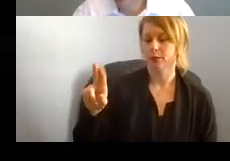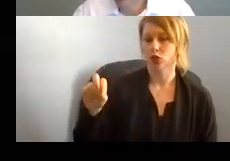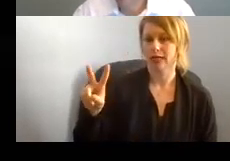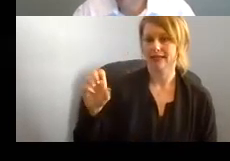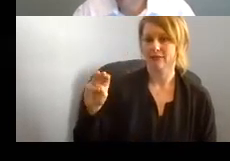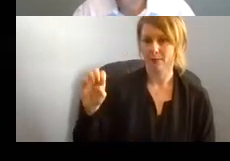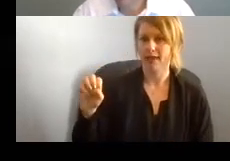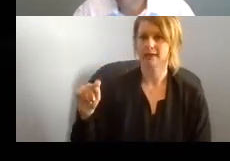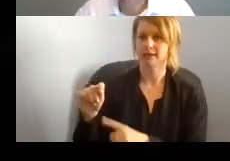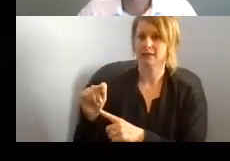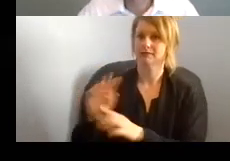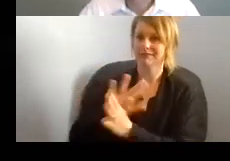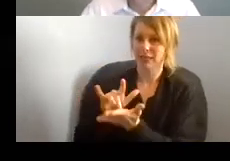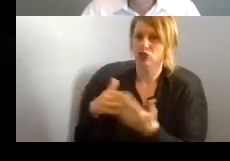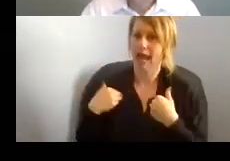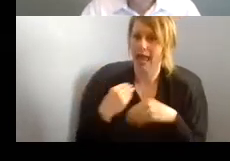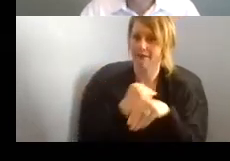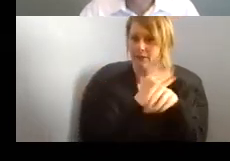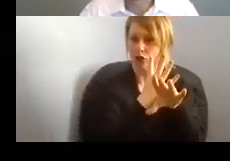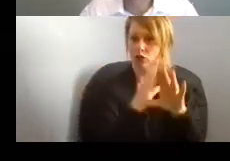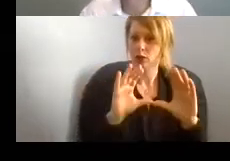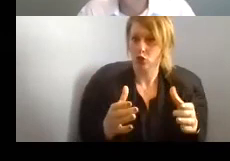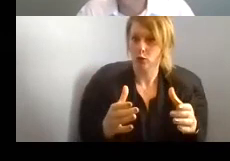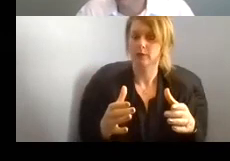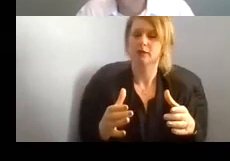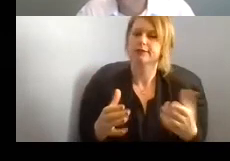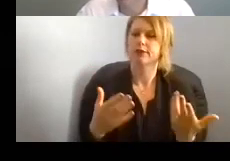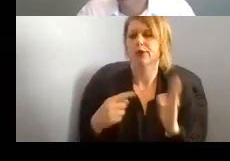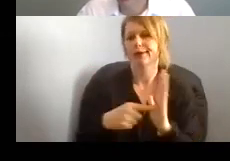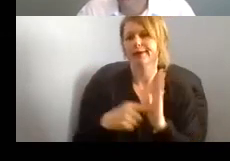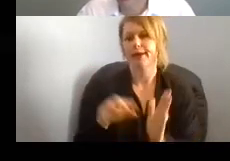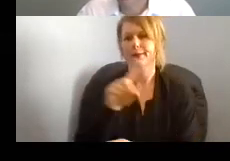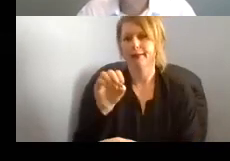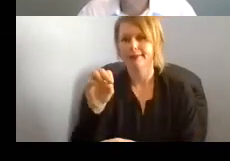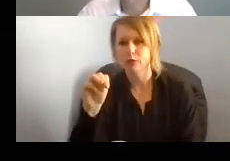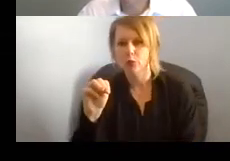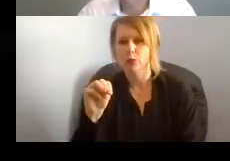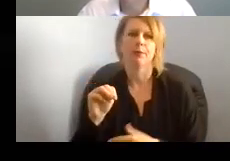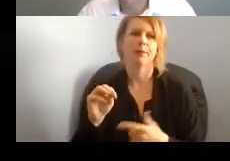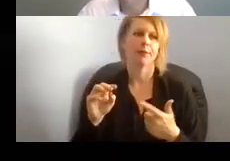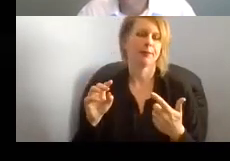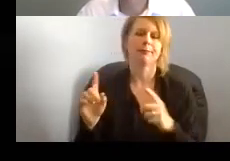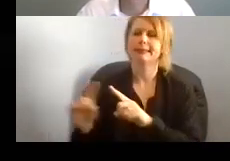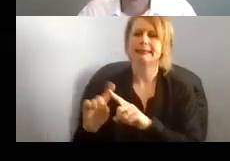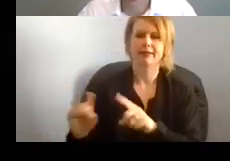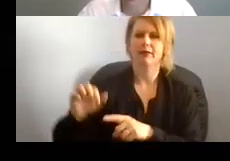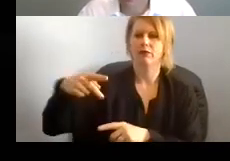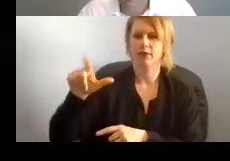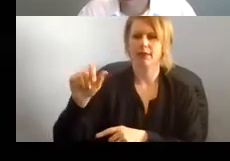like we’re working – this is on Zoom, for example, so some are using Zoom, where they have the kids get together and talk with each other.